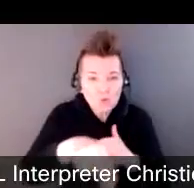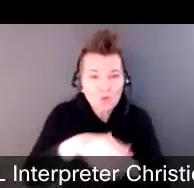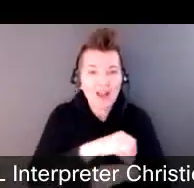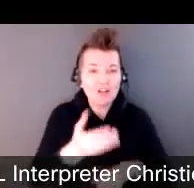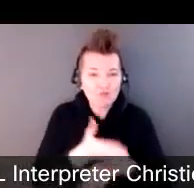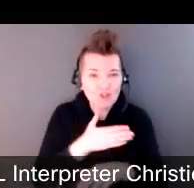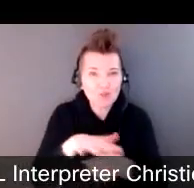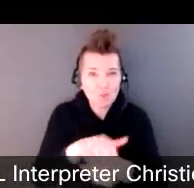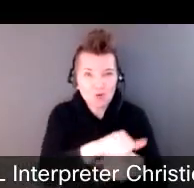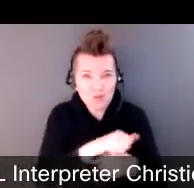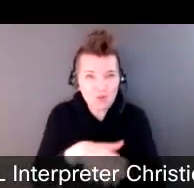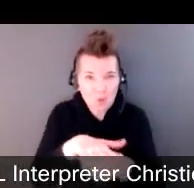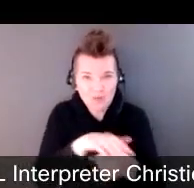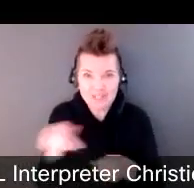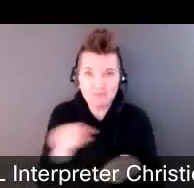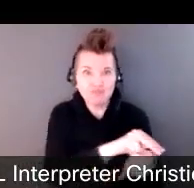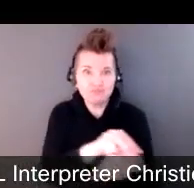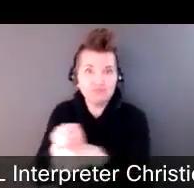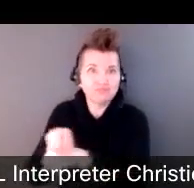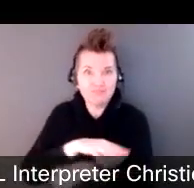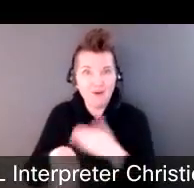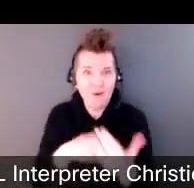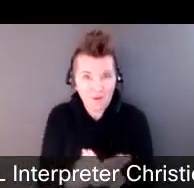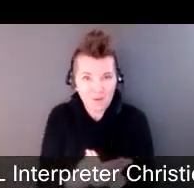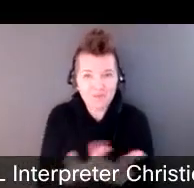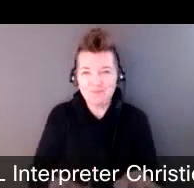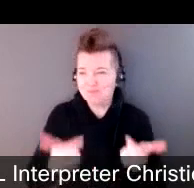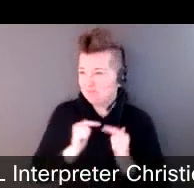I'd like to welcome everyone here tonight and thank you all for coming, and I really,